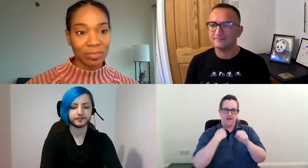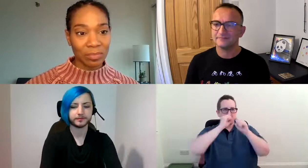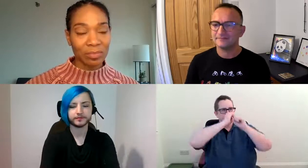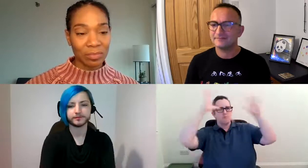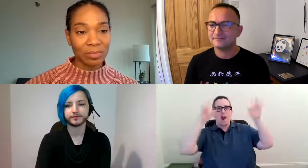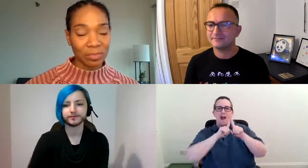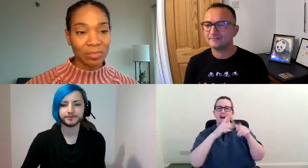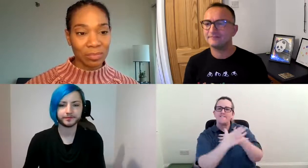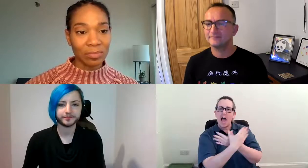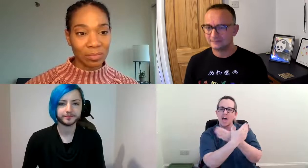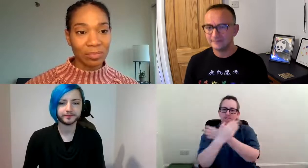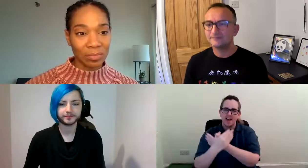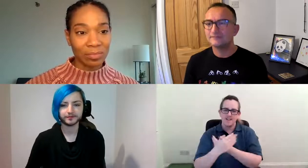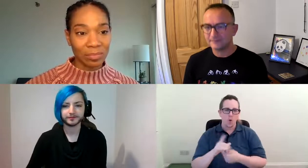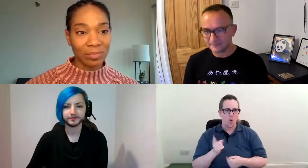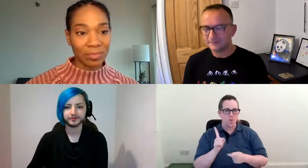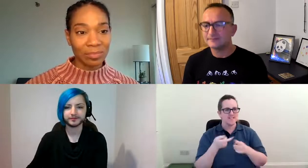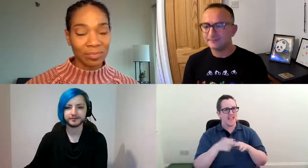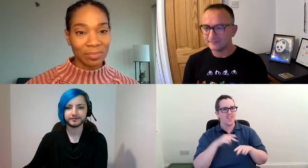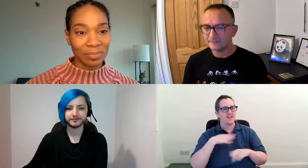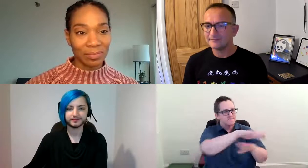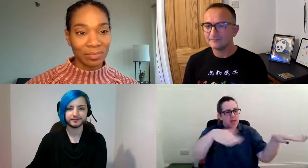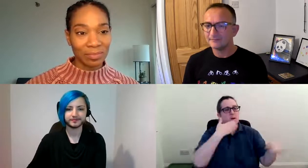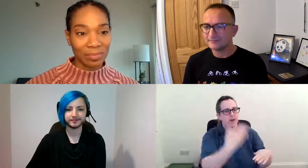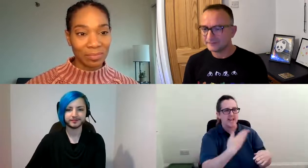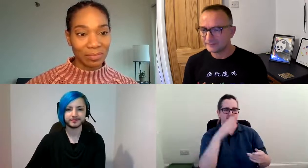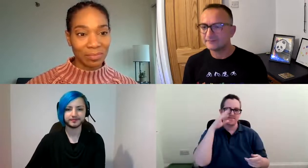refer to me as fairy I don't think that would work well